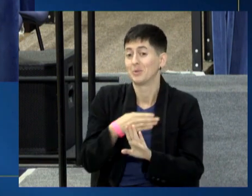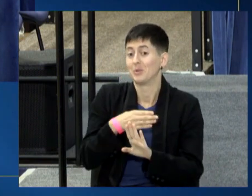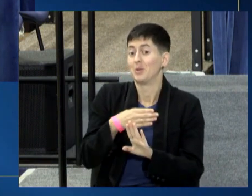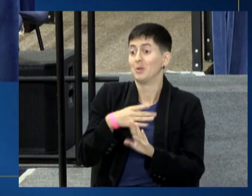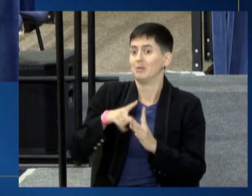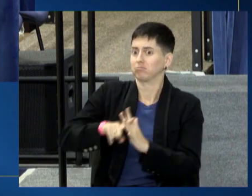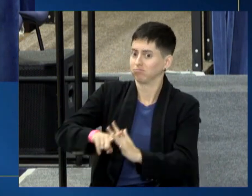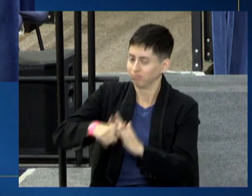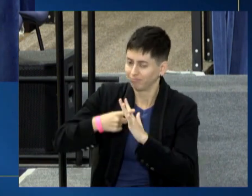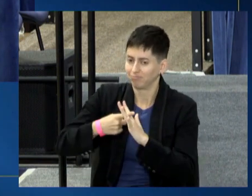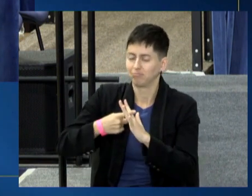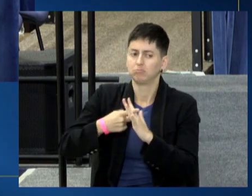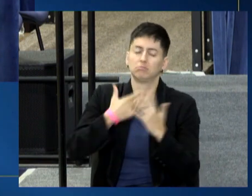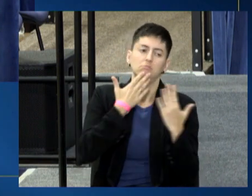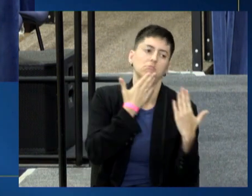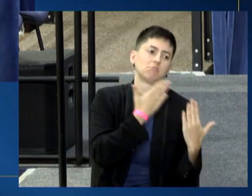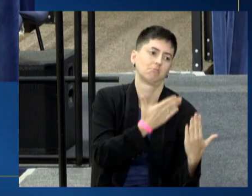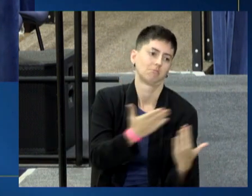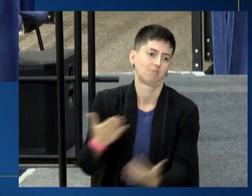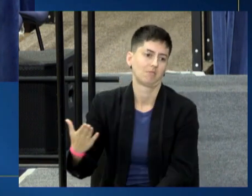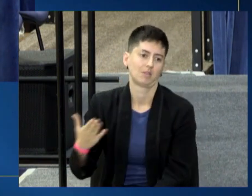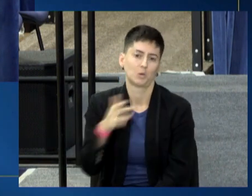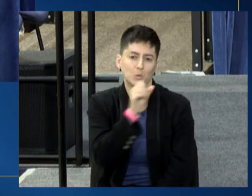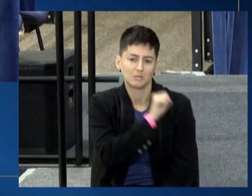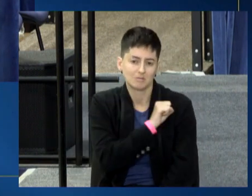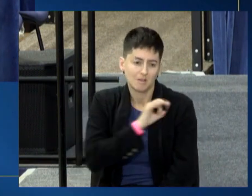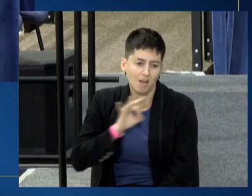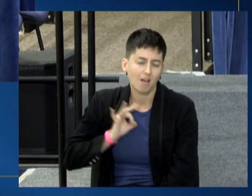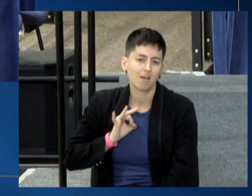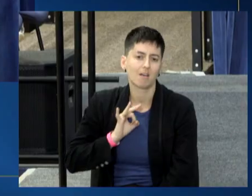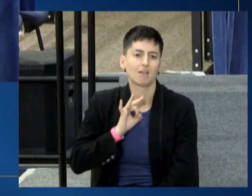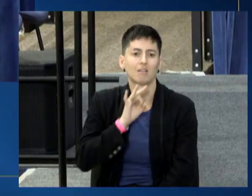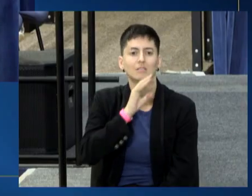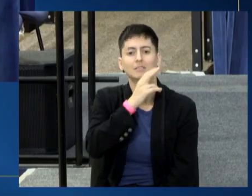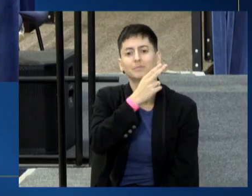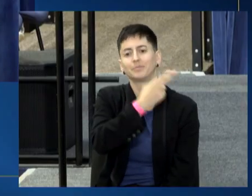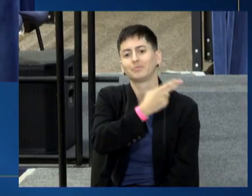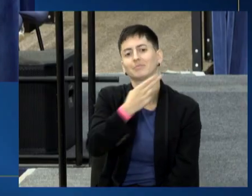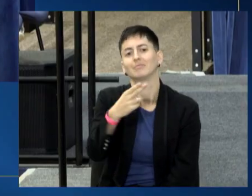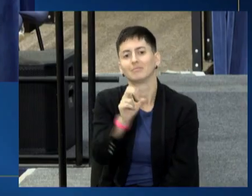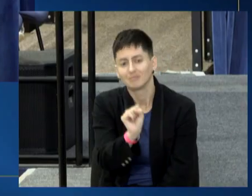those HHS staff who helped make the summit a reality and will be supporting everything